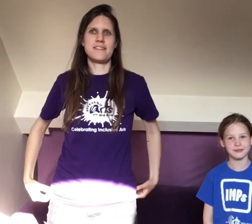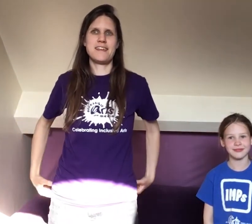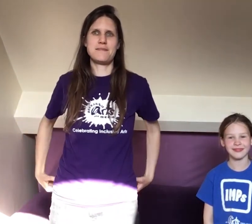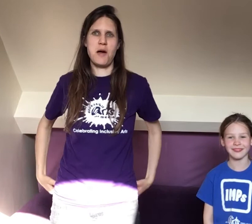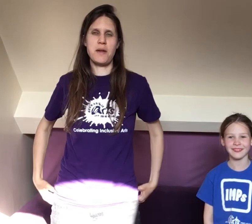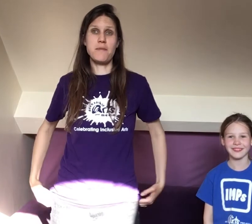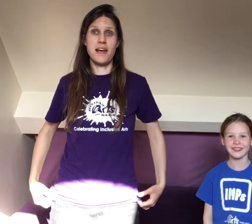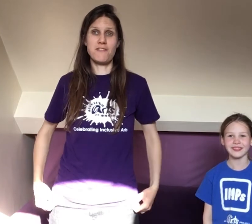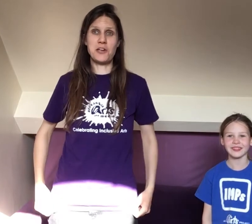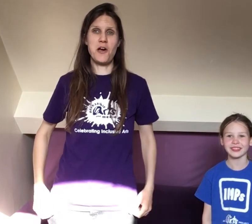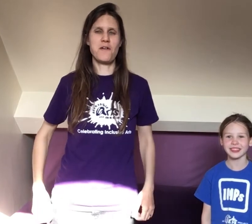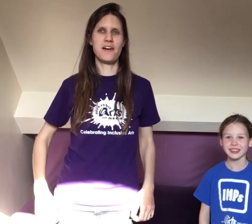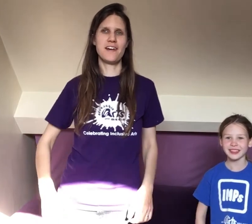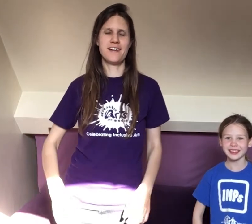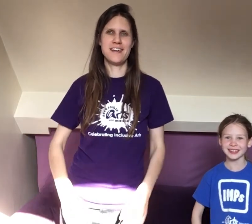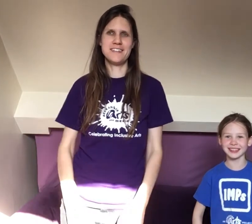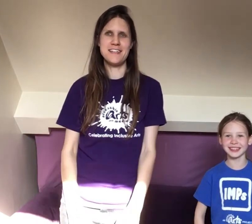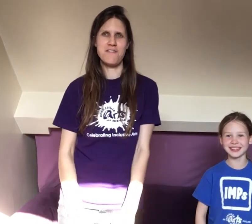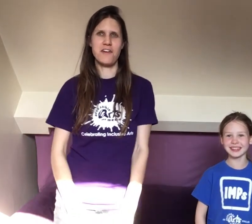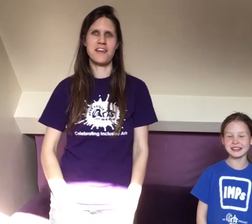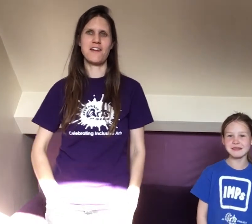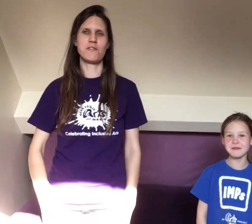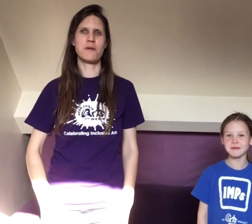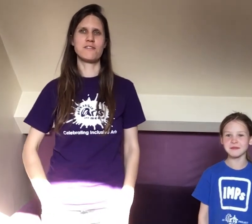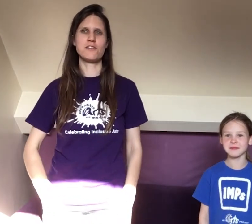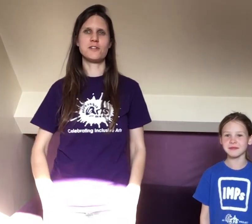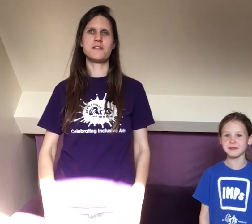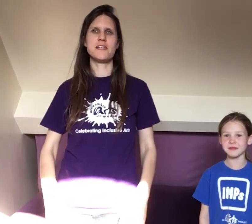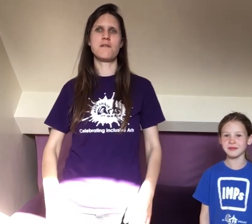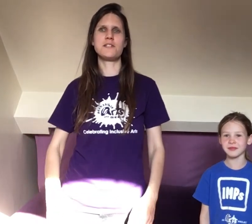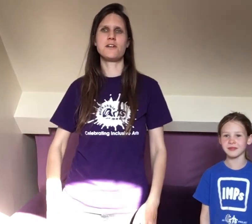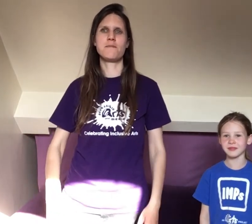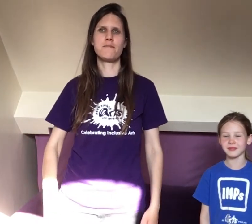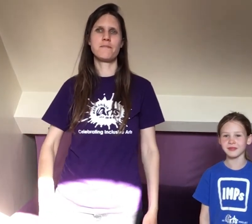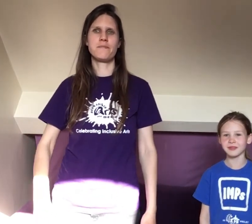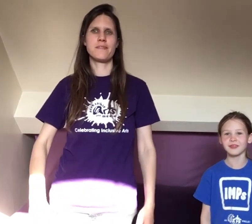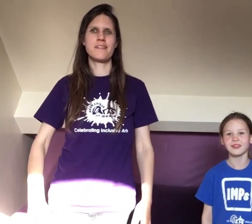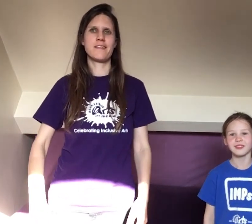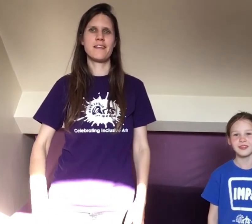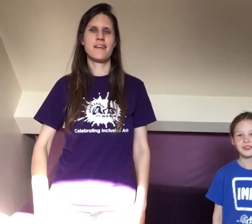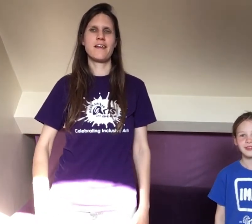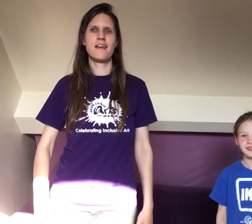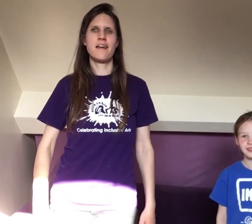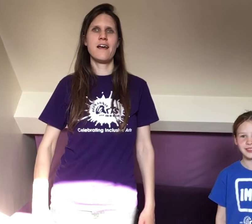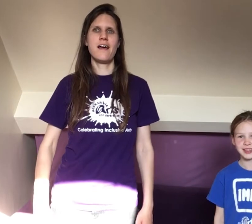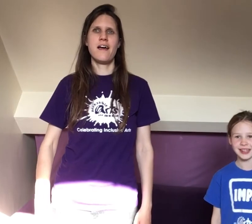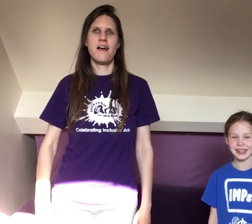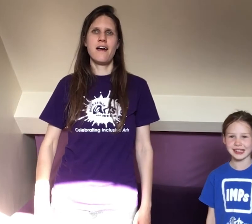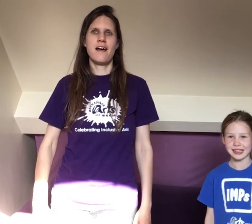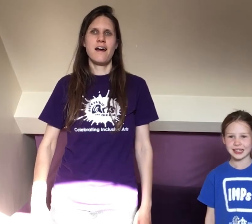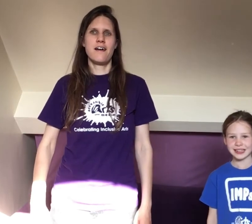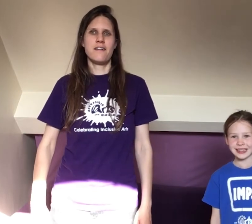at the same time, and I’m going to have a go at… at it and see if I can get all the way through. Shall we see how we do?